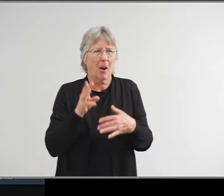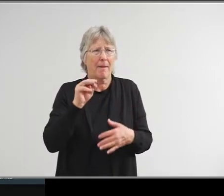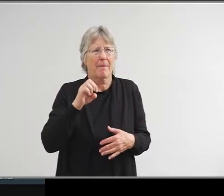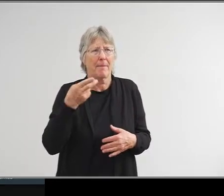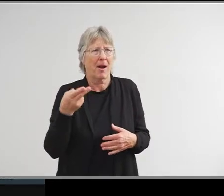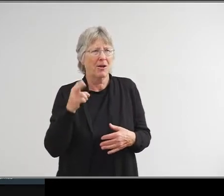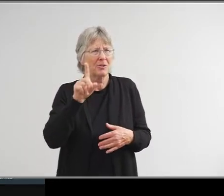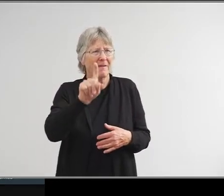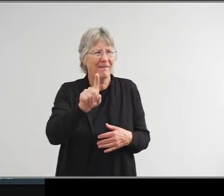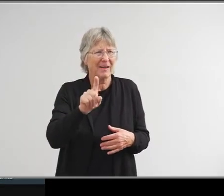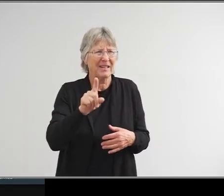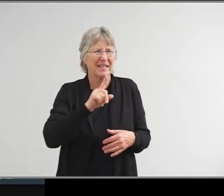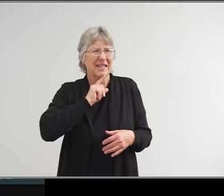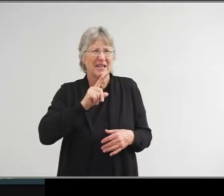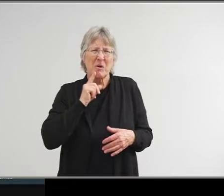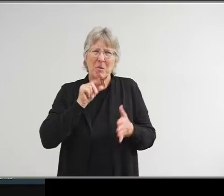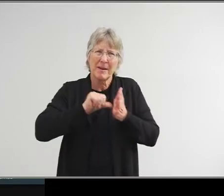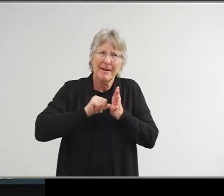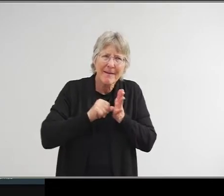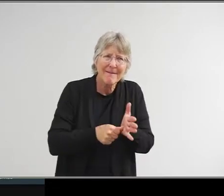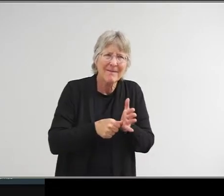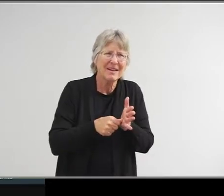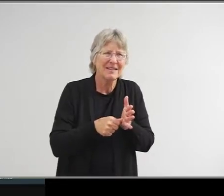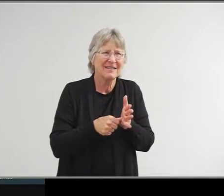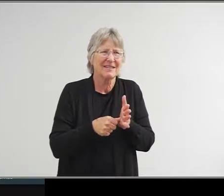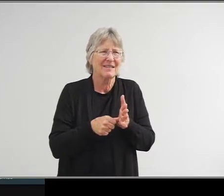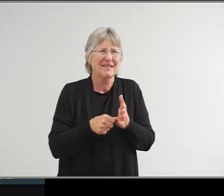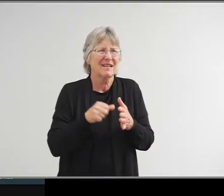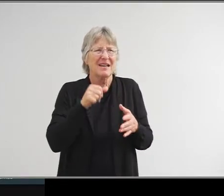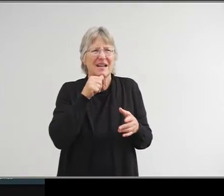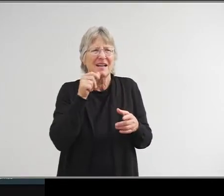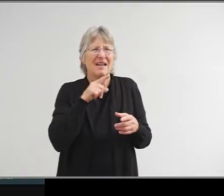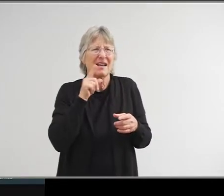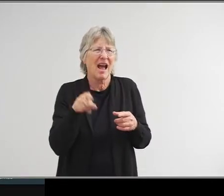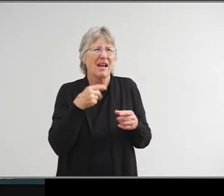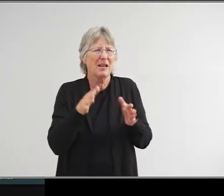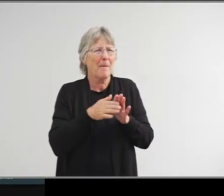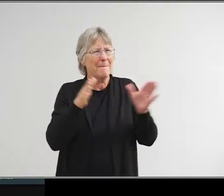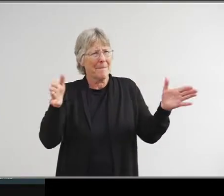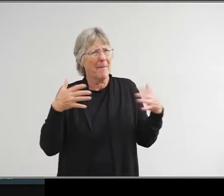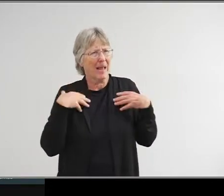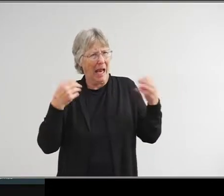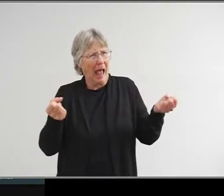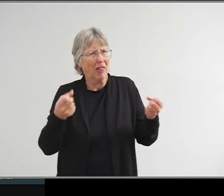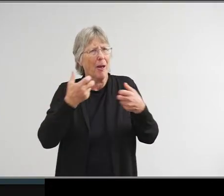So that's why I've been really emphasizing not just the public health crisis that we're facing